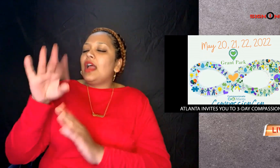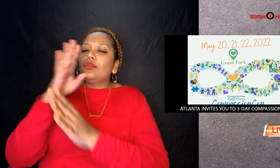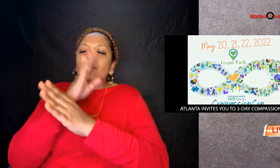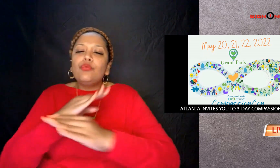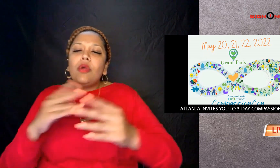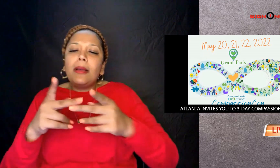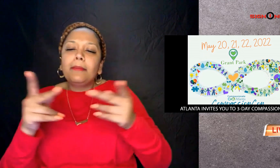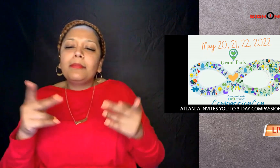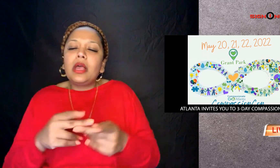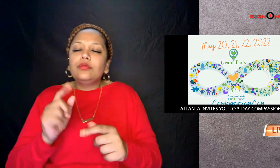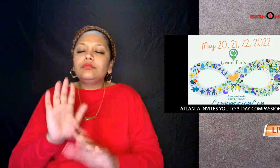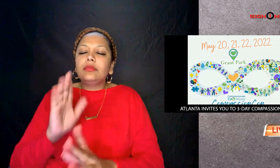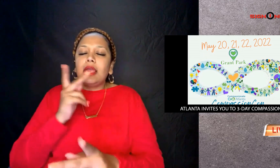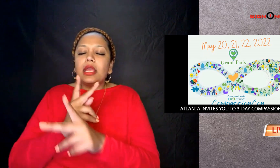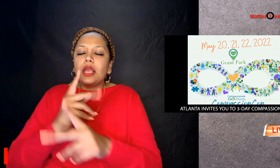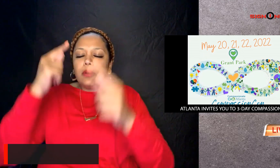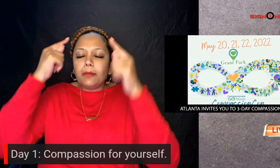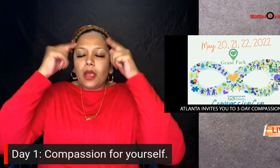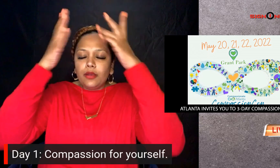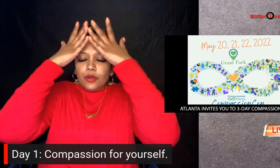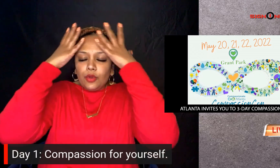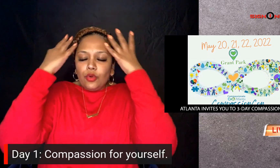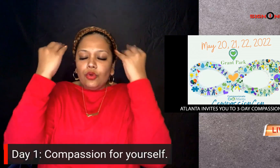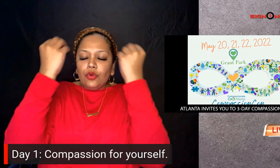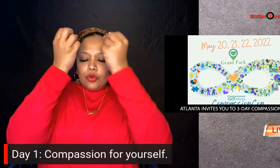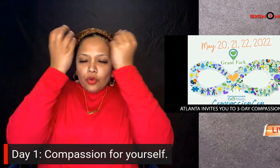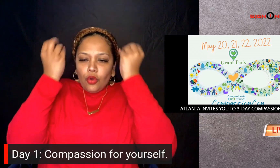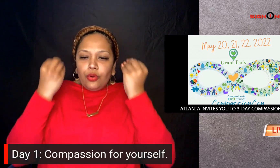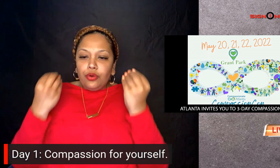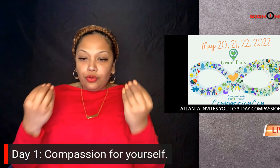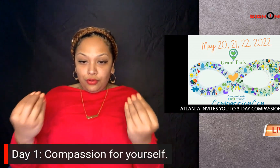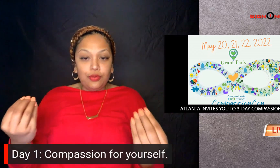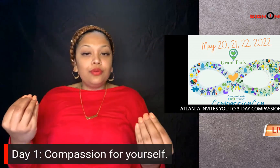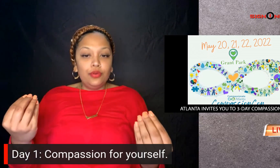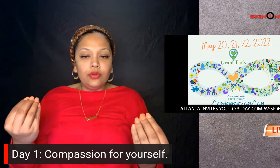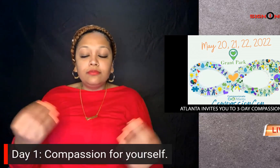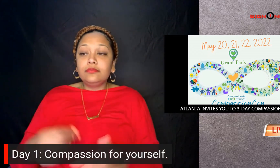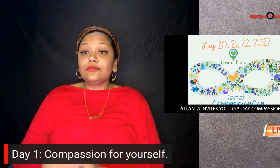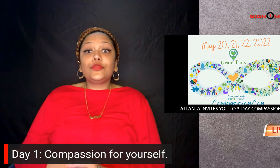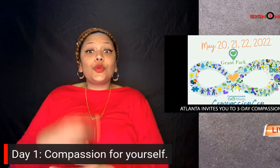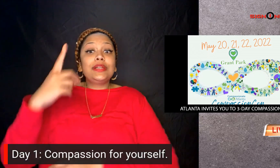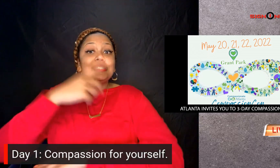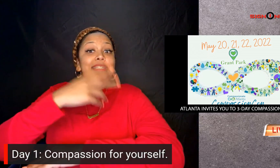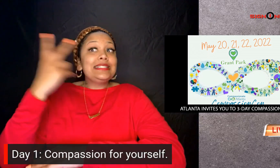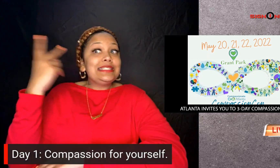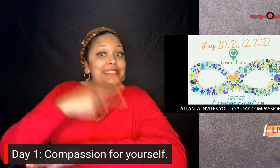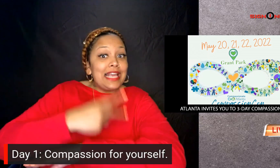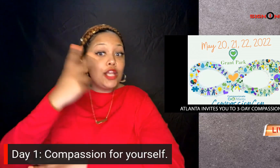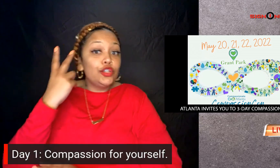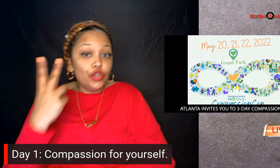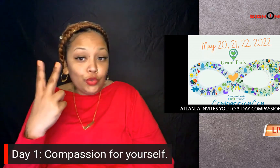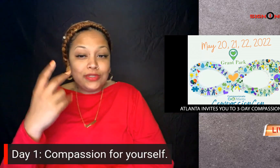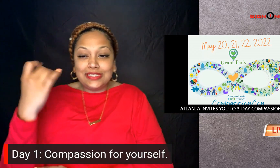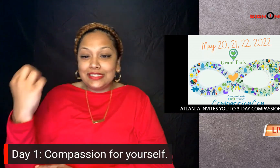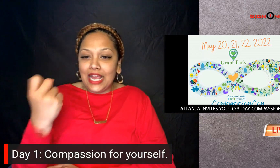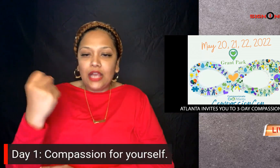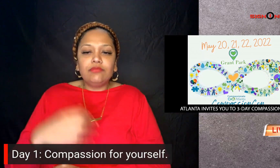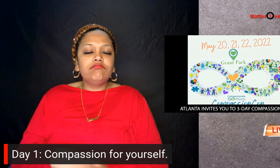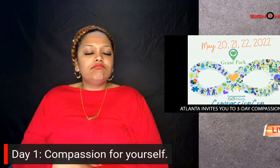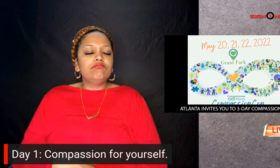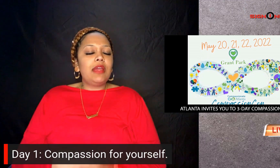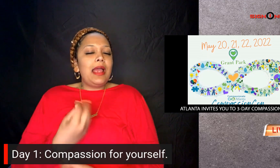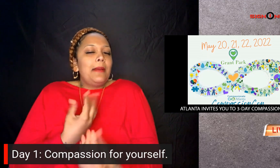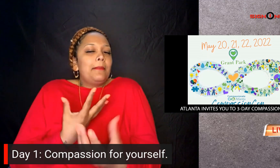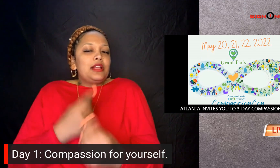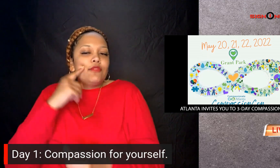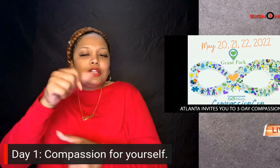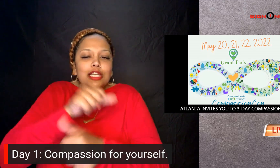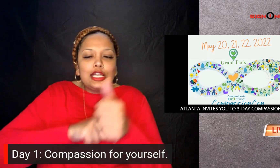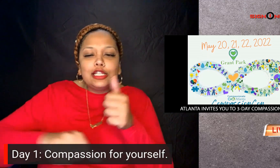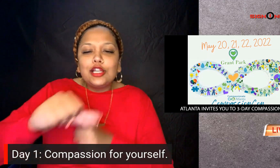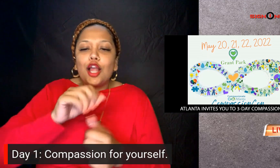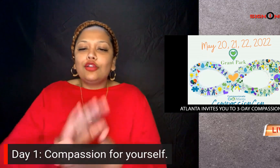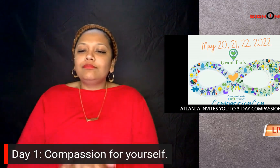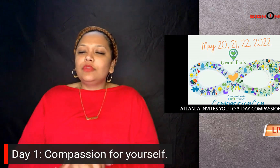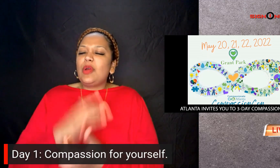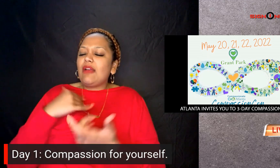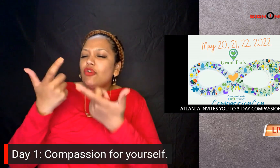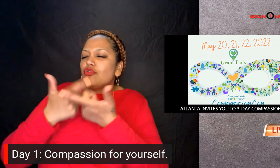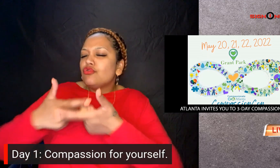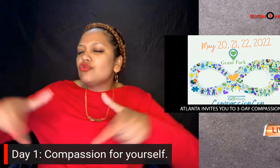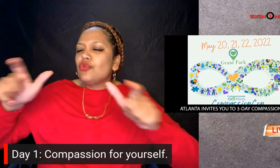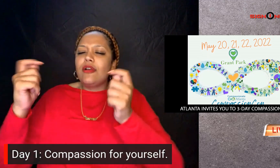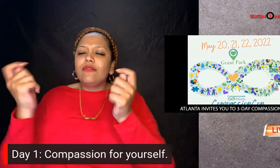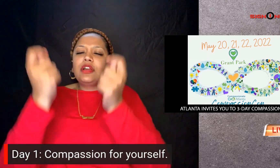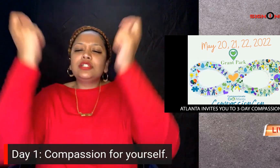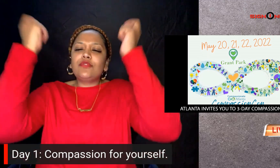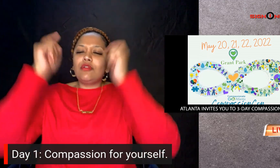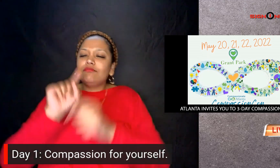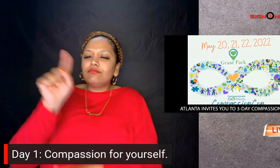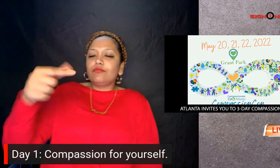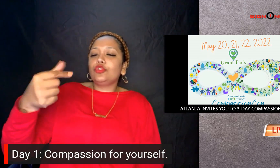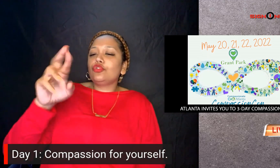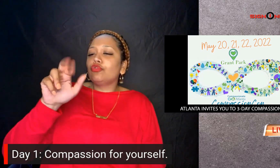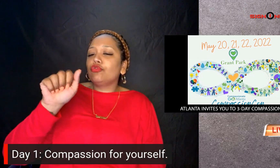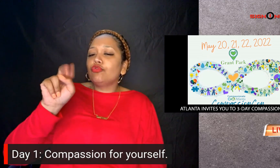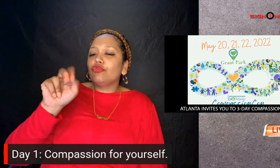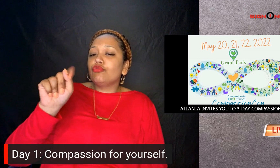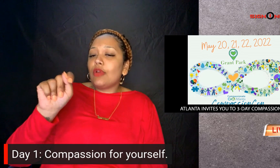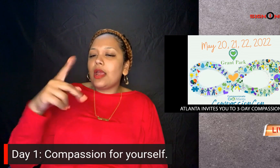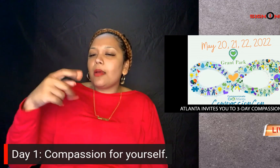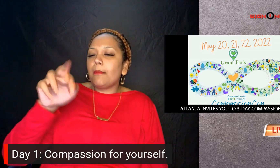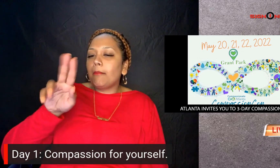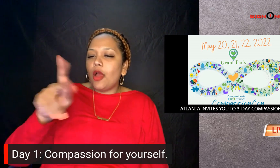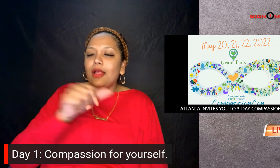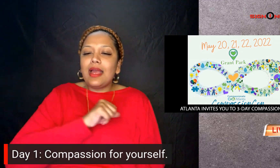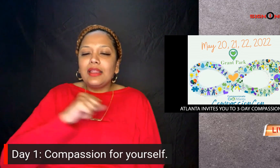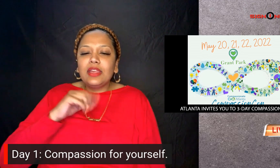place to take care of your mind day two Saturday is compassion for each other